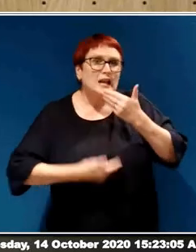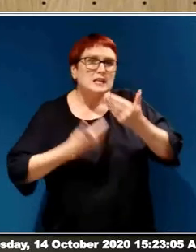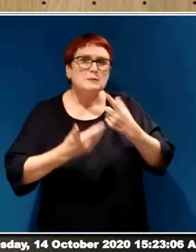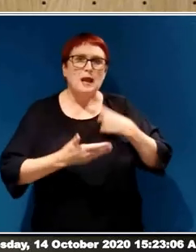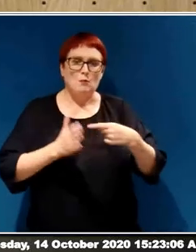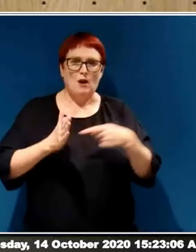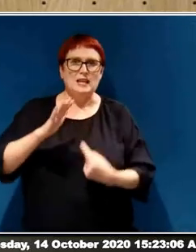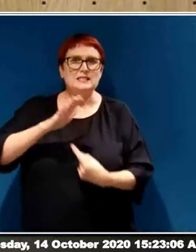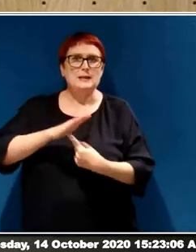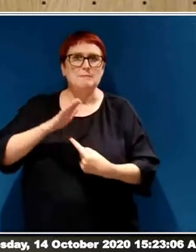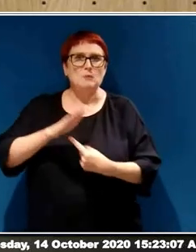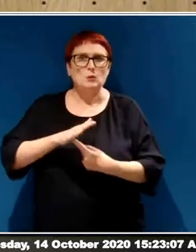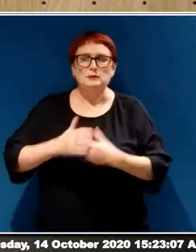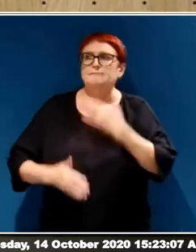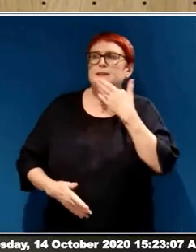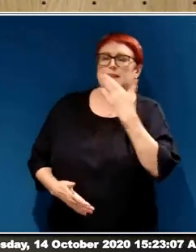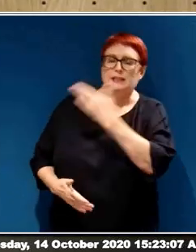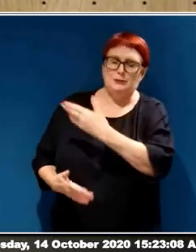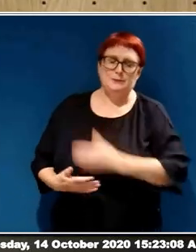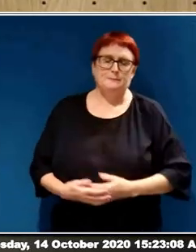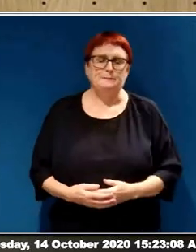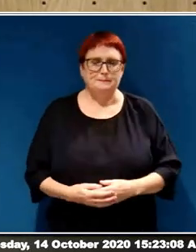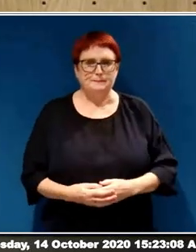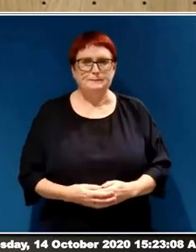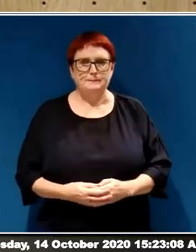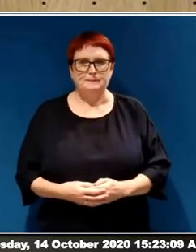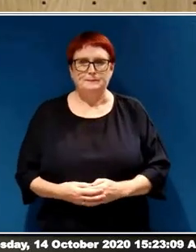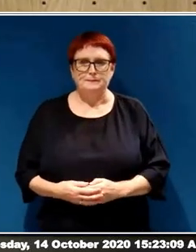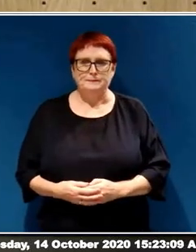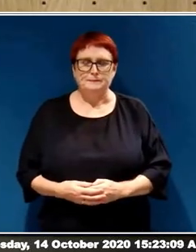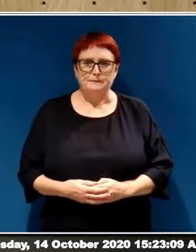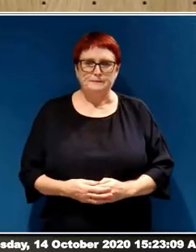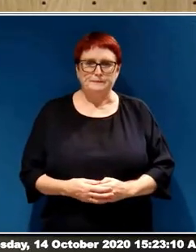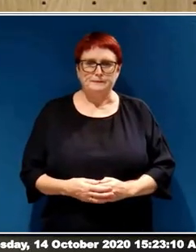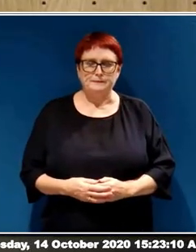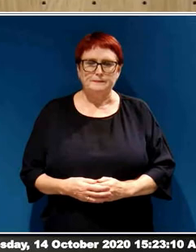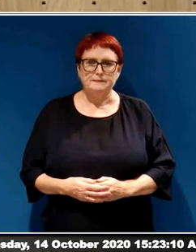Thank you. So --- I'm sorry, can I just follow up.